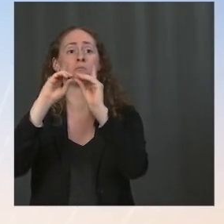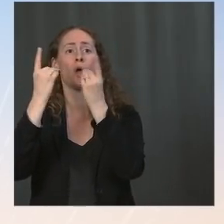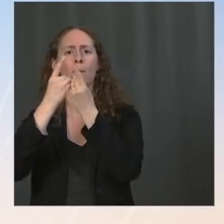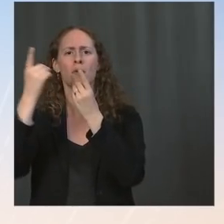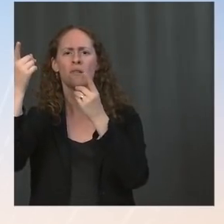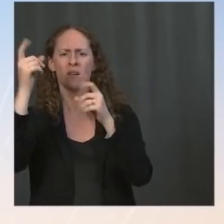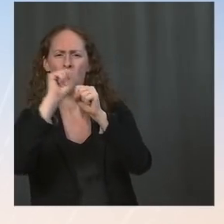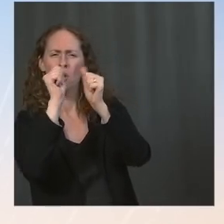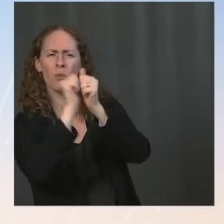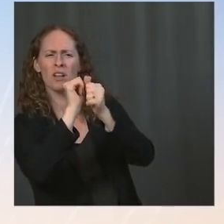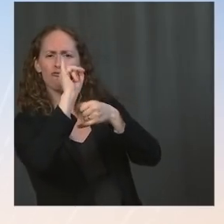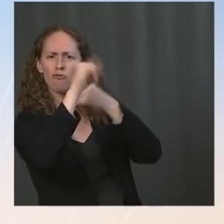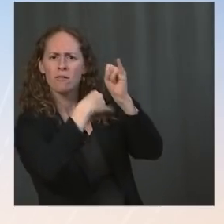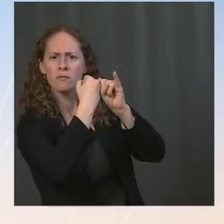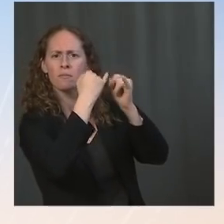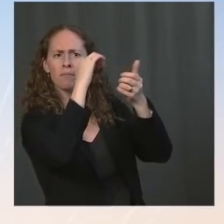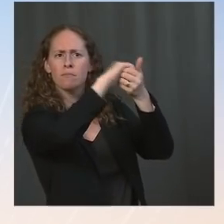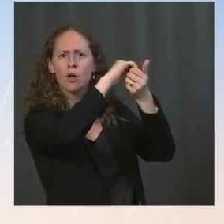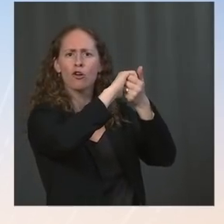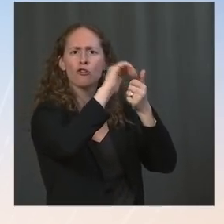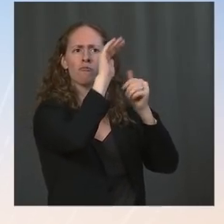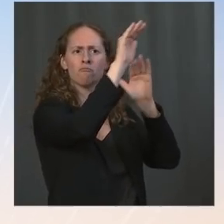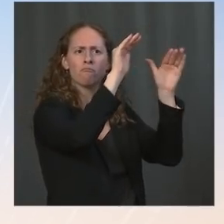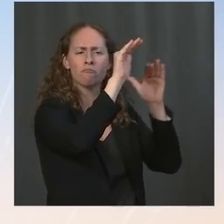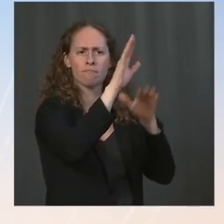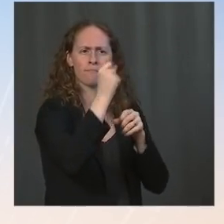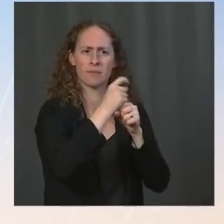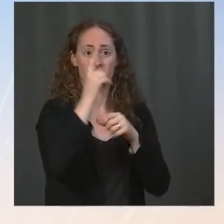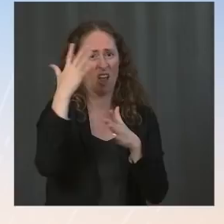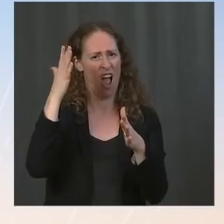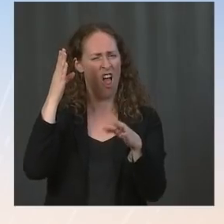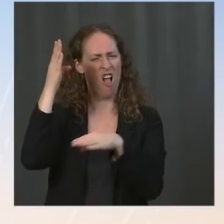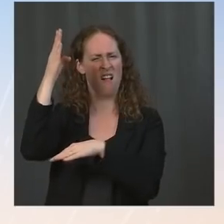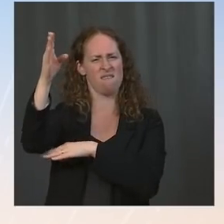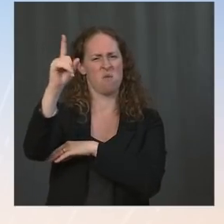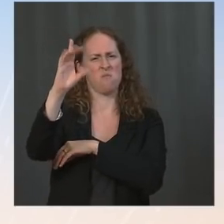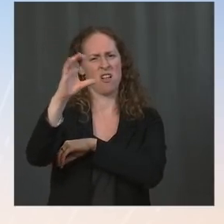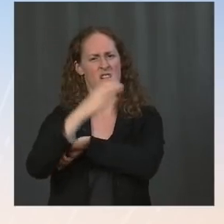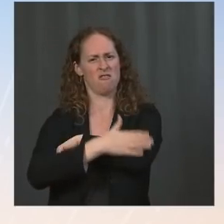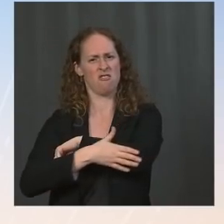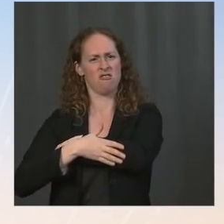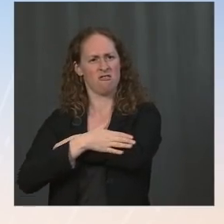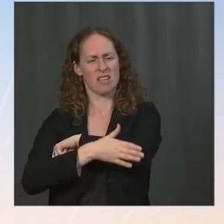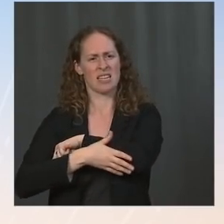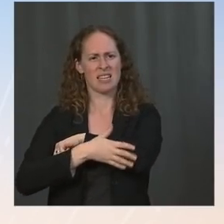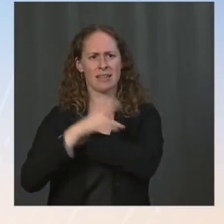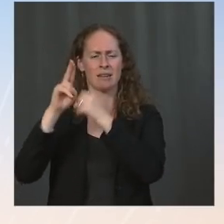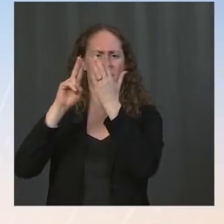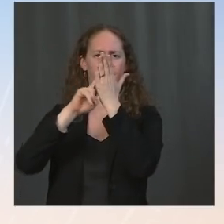assuring that there was this statement by 100 countries out there, sending a clear message. I'd also noted earlier the statement by the Taliban